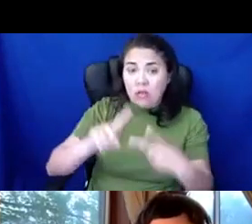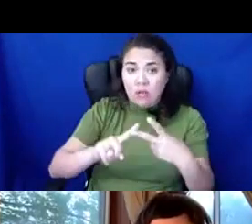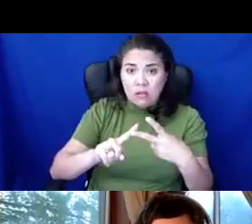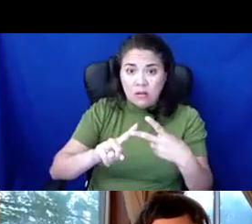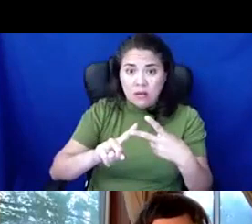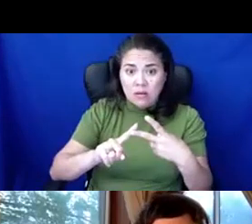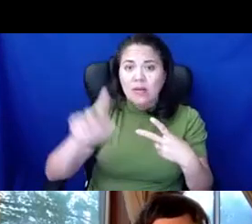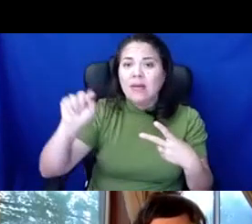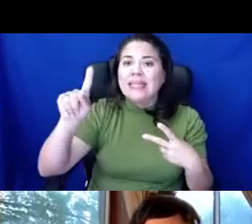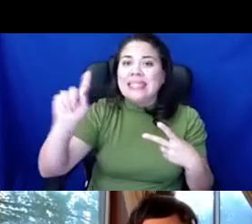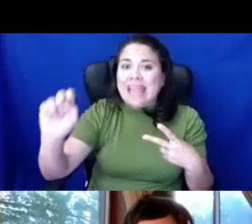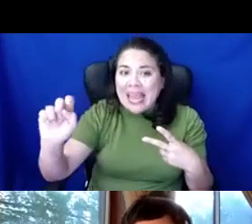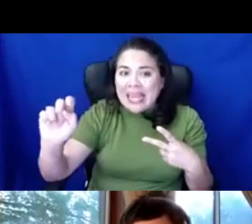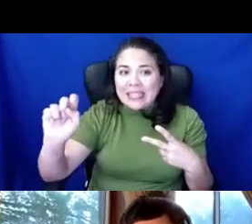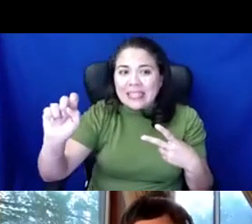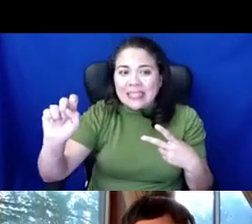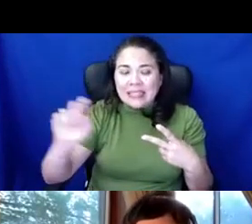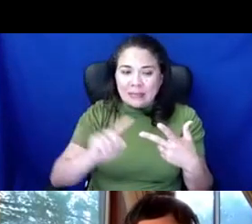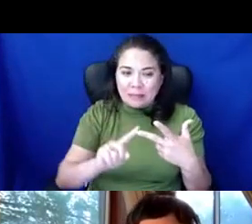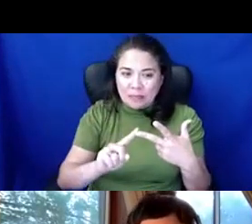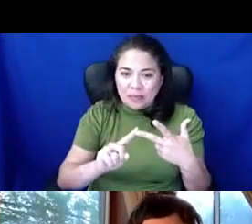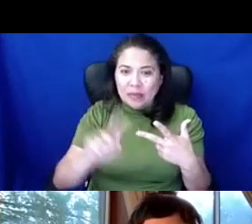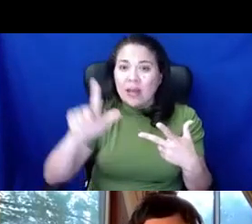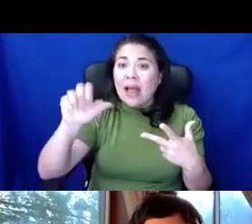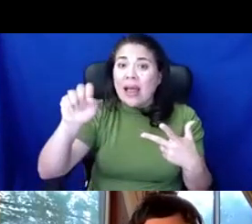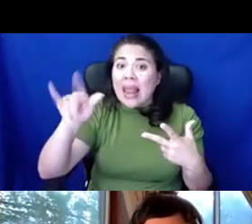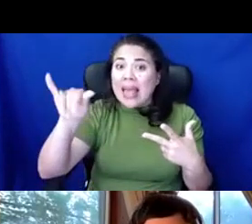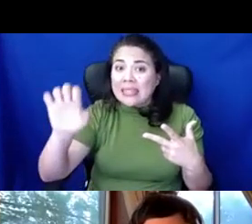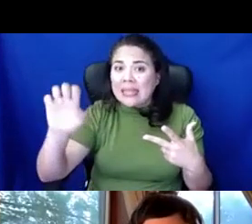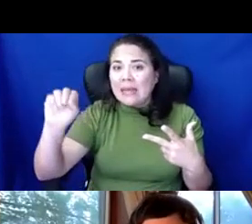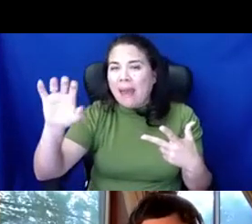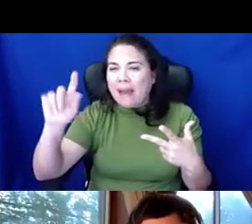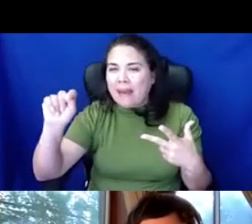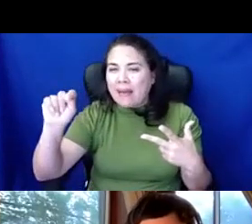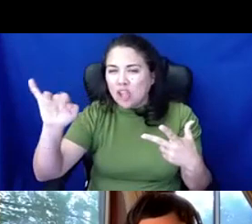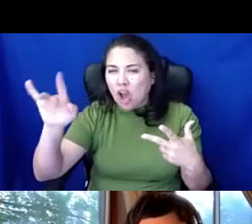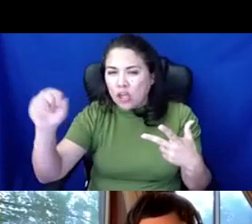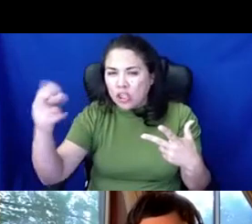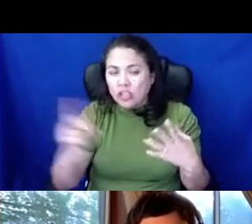Tonya Suther: Take end up window Leslie McIntosh Victoria balanced way, low.